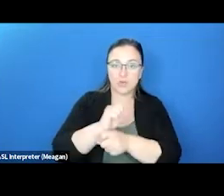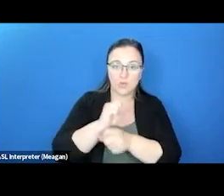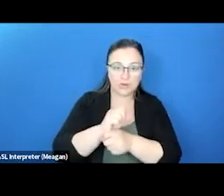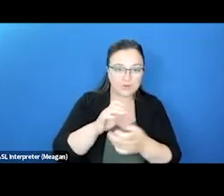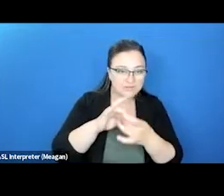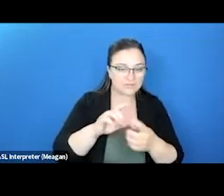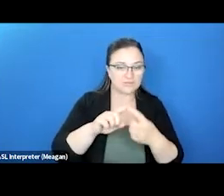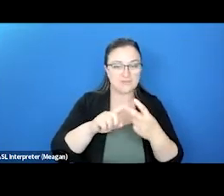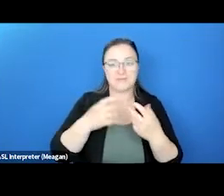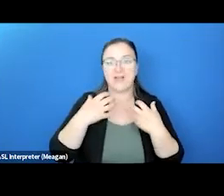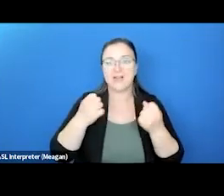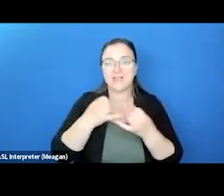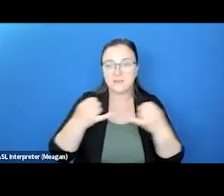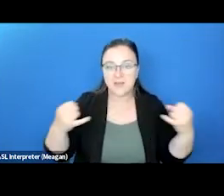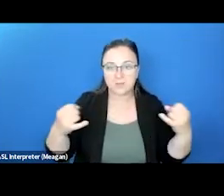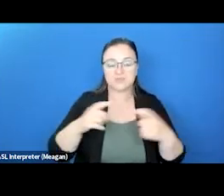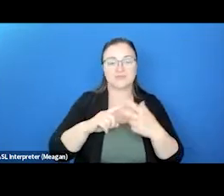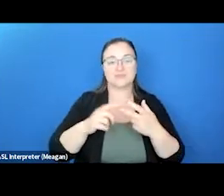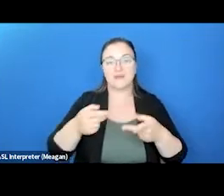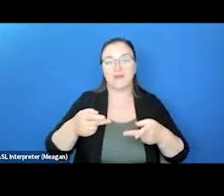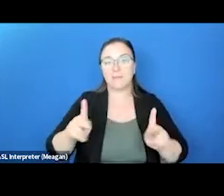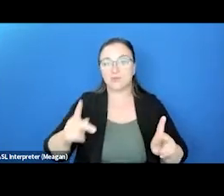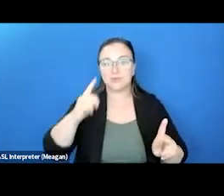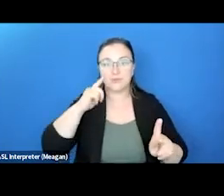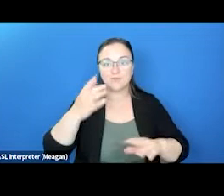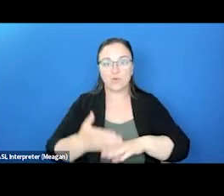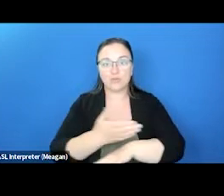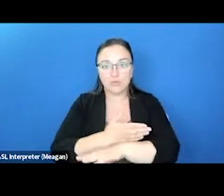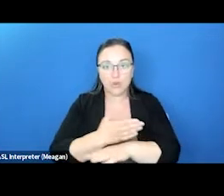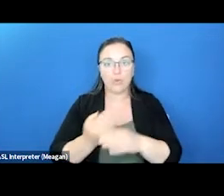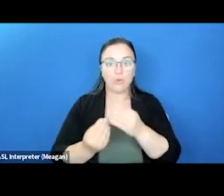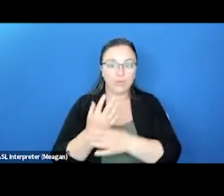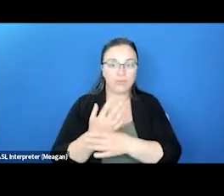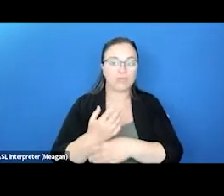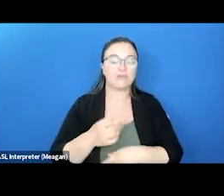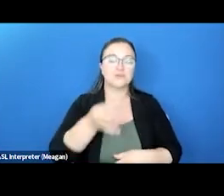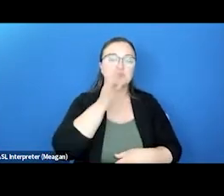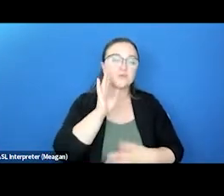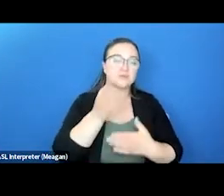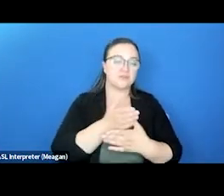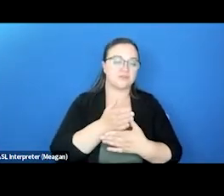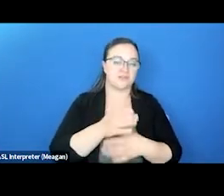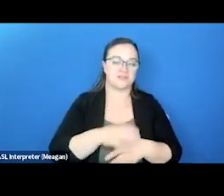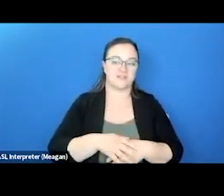opportunities for growth. And you know, in a moment I will also share a wonderful in infographic